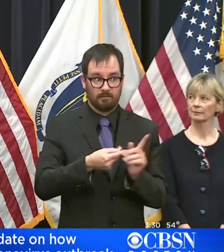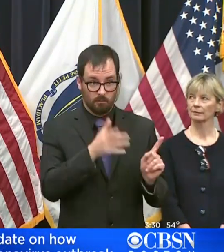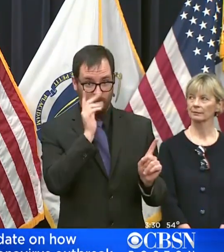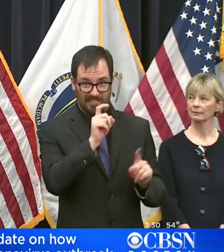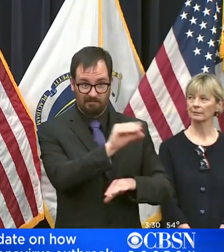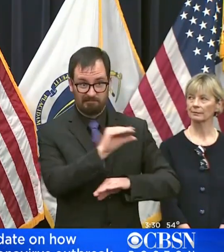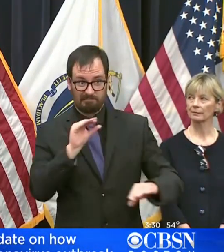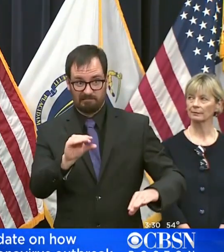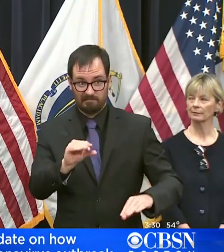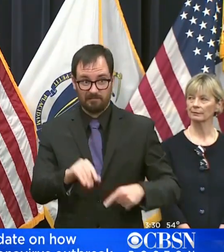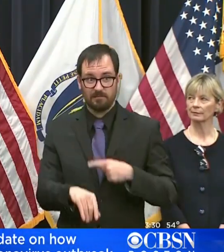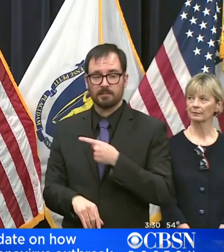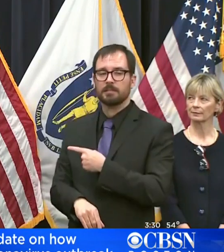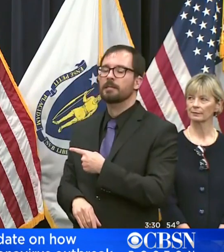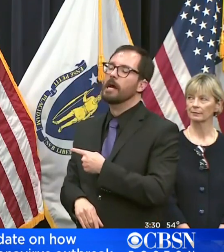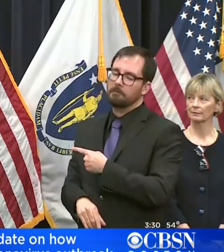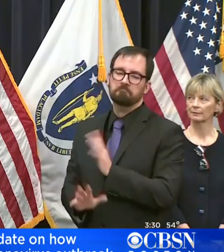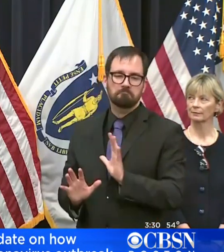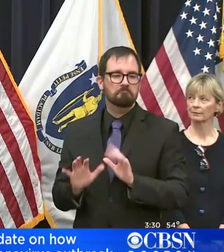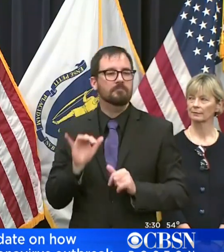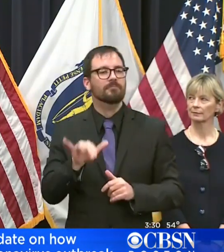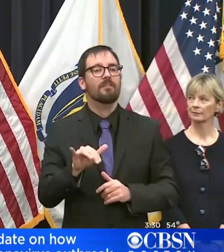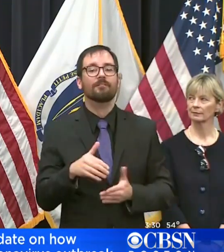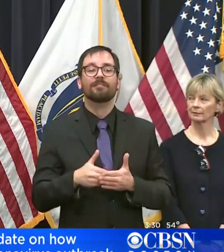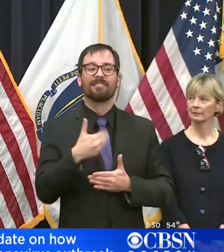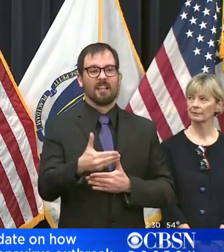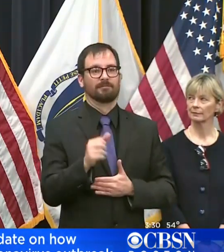POINT.